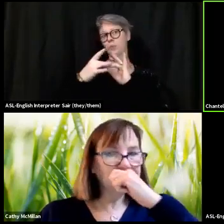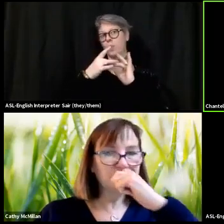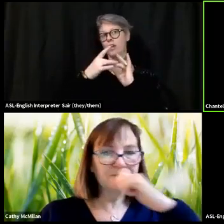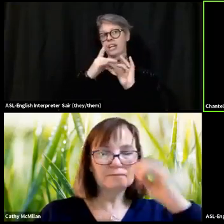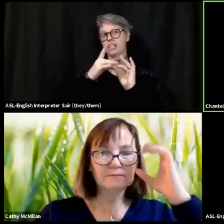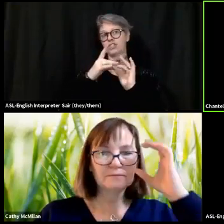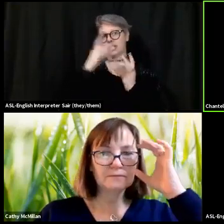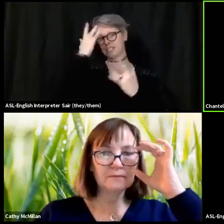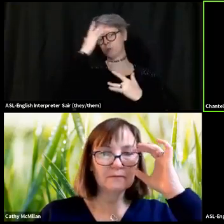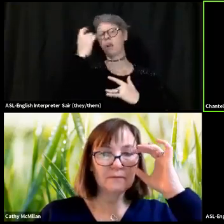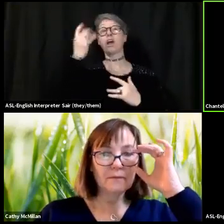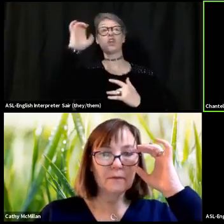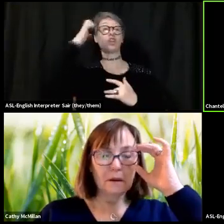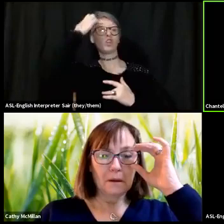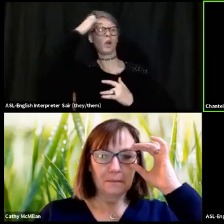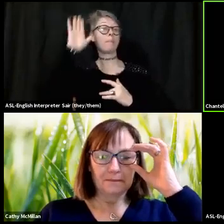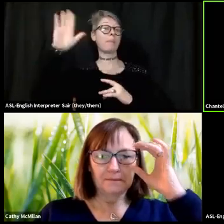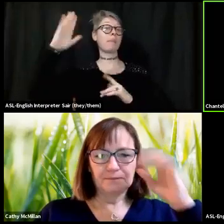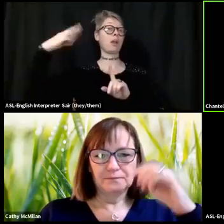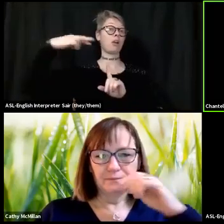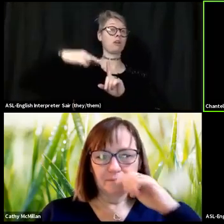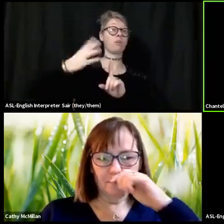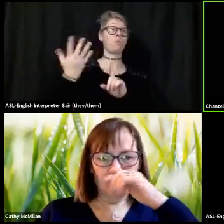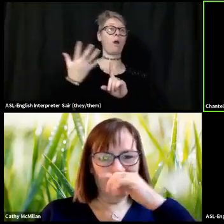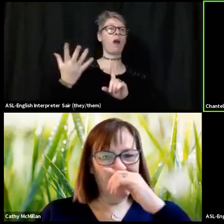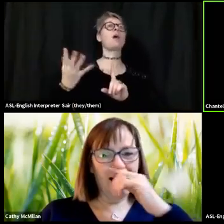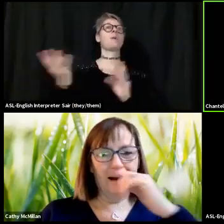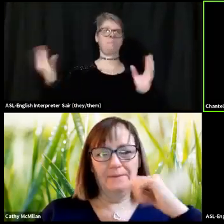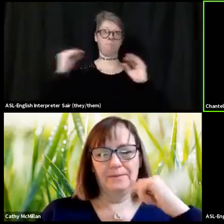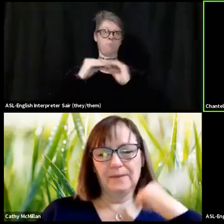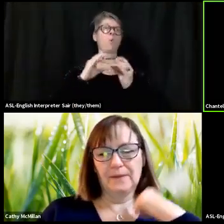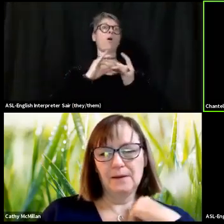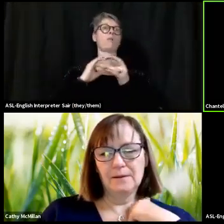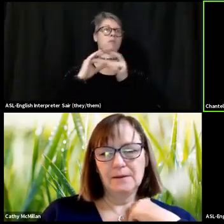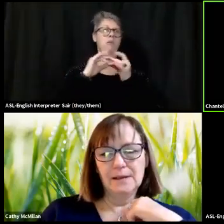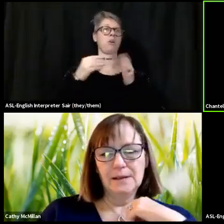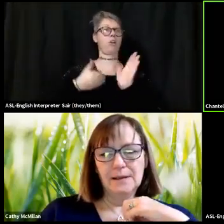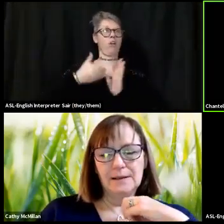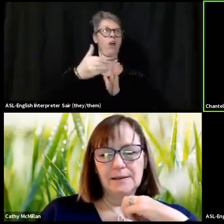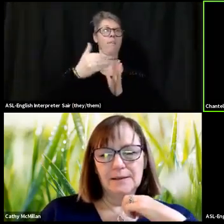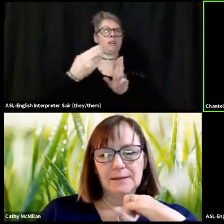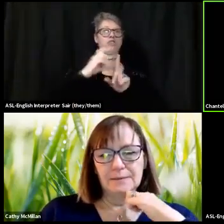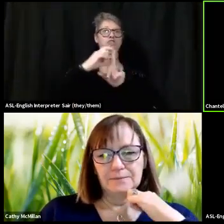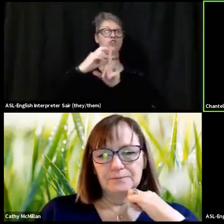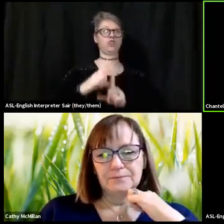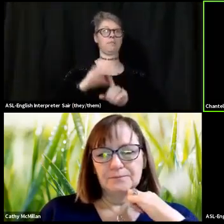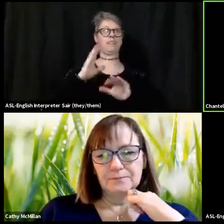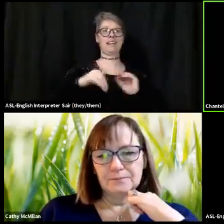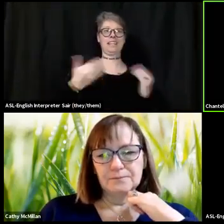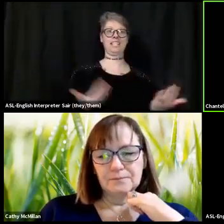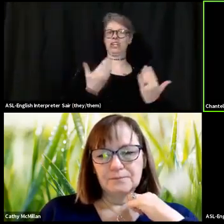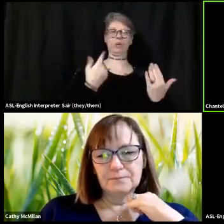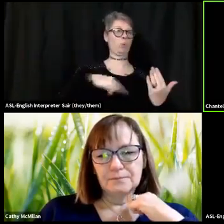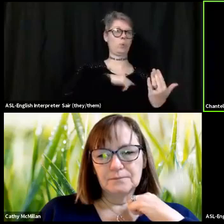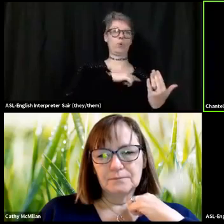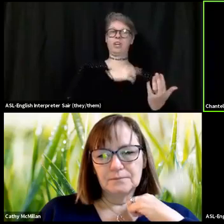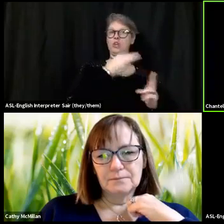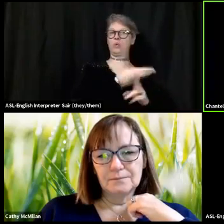disorder development of coordination disorder but I think in Europe they sort of use this brown they sort of use dyspraxia lot more. as a term, then what